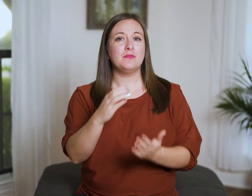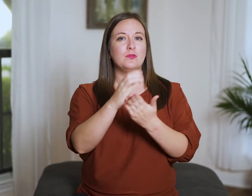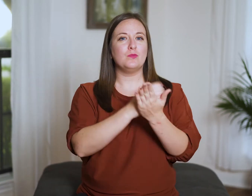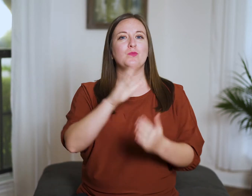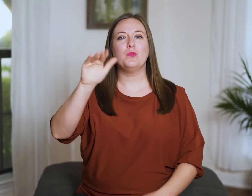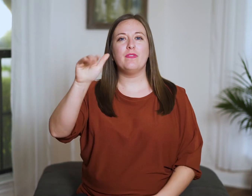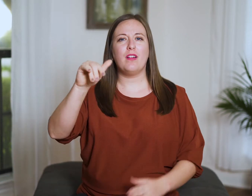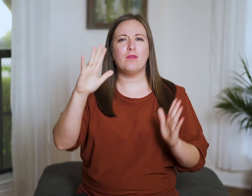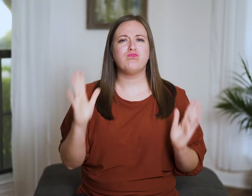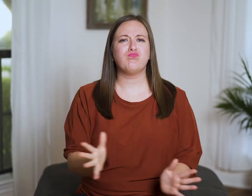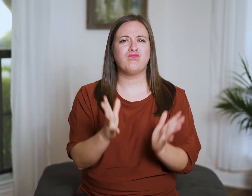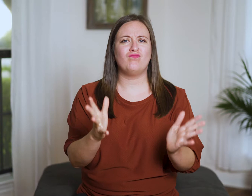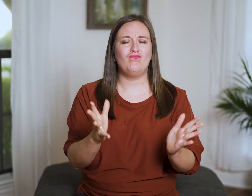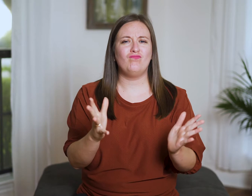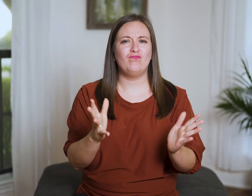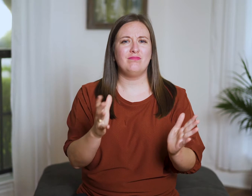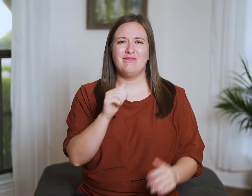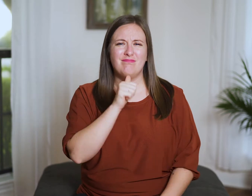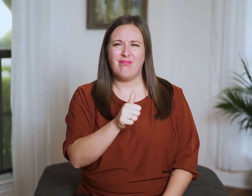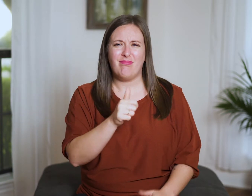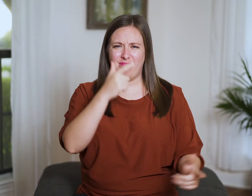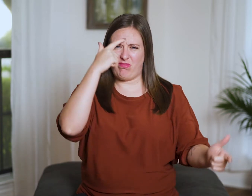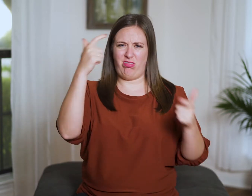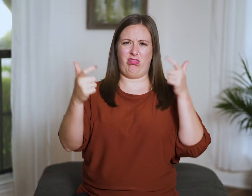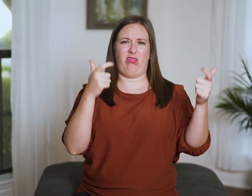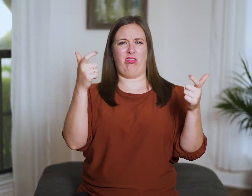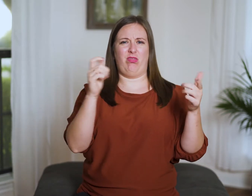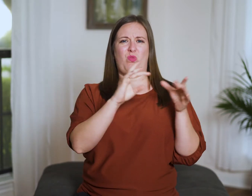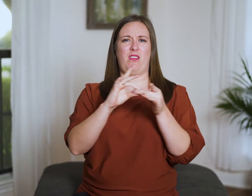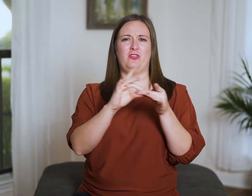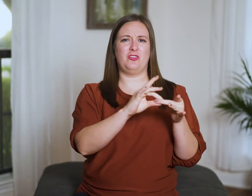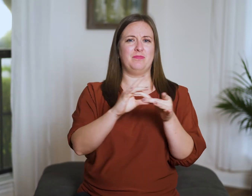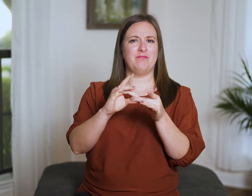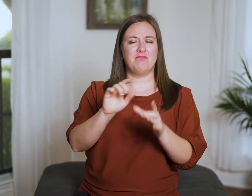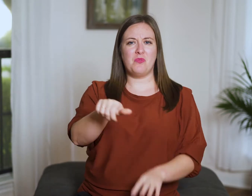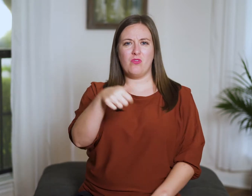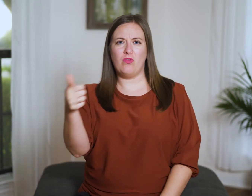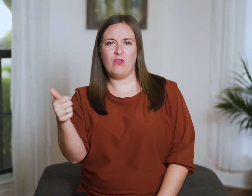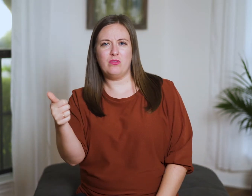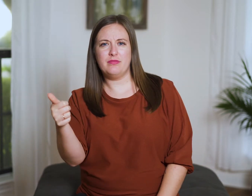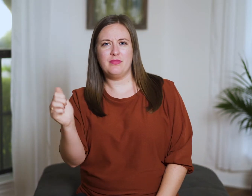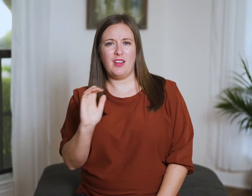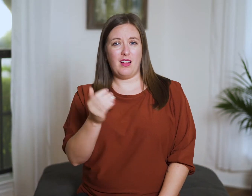Chapter 25 encourages us not to be presumptuous in relationships with others.